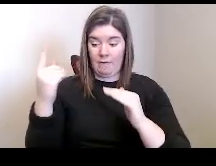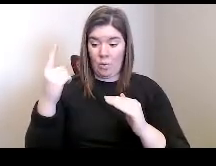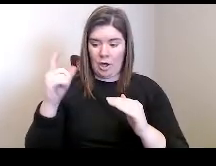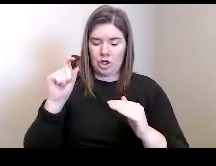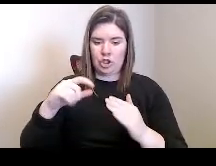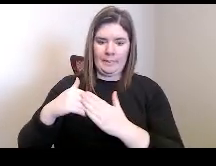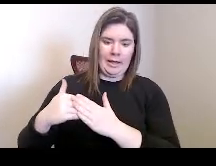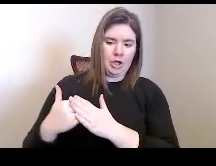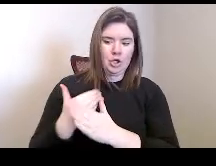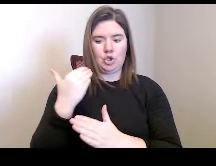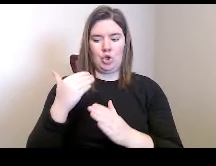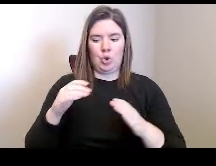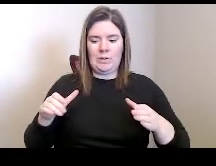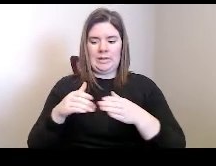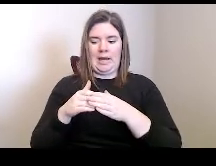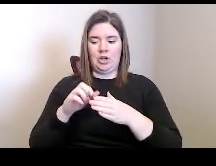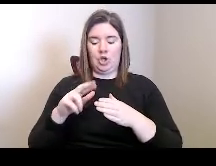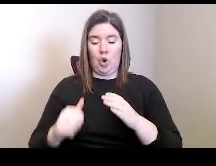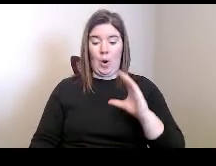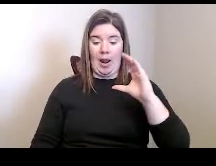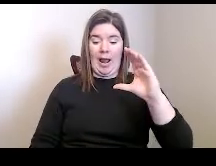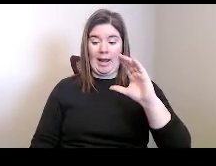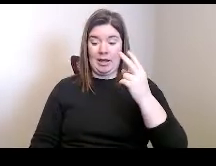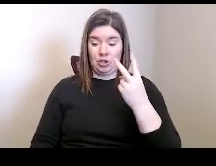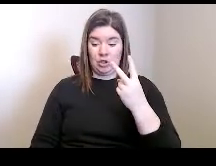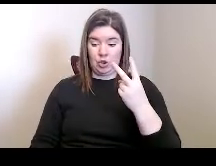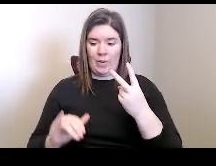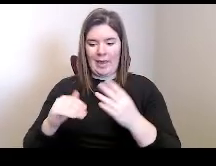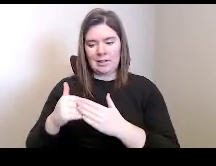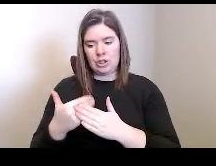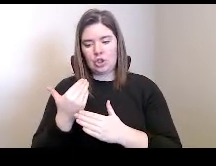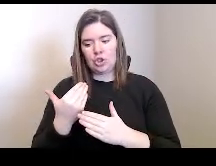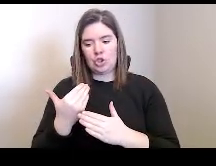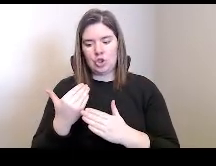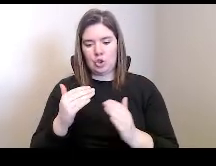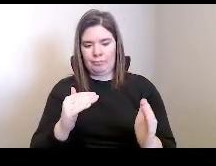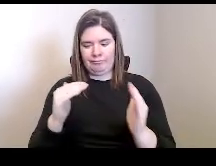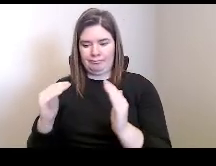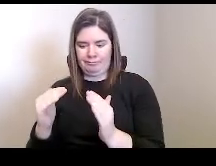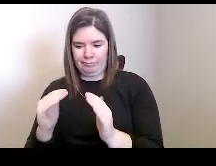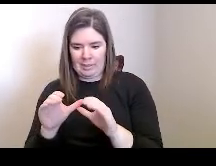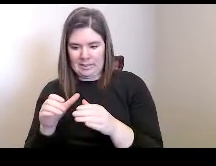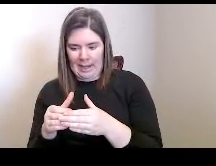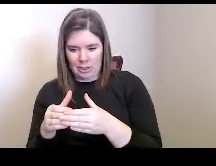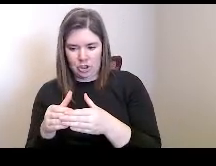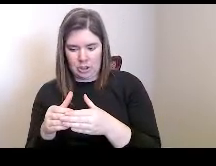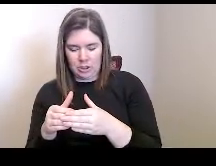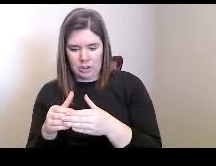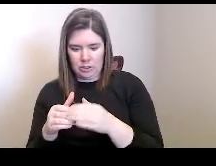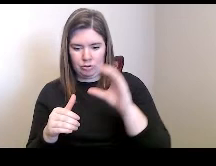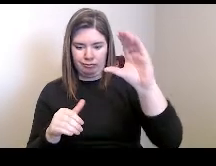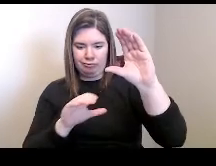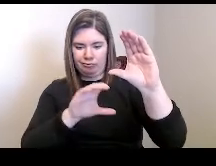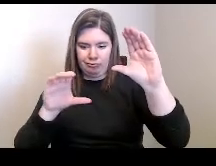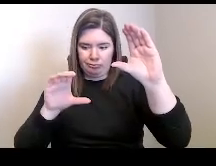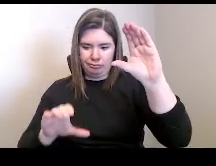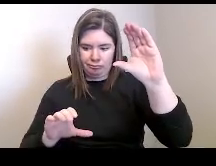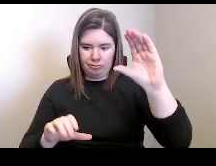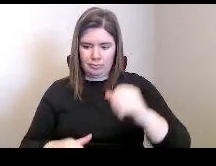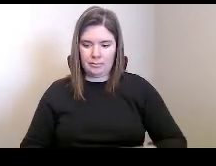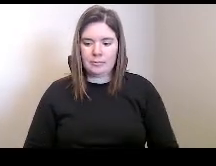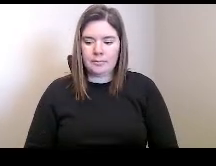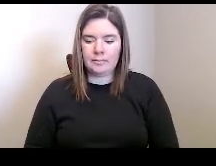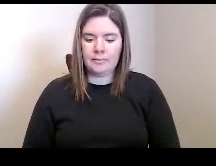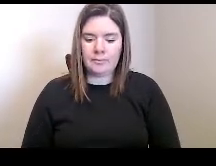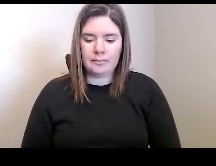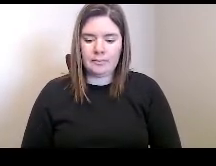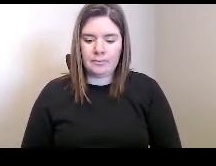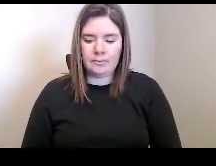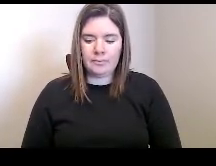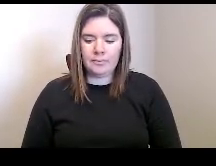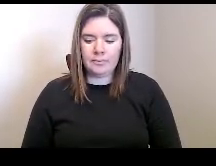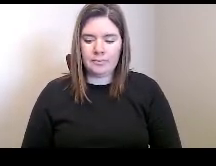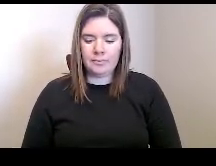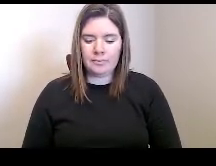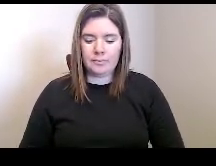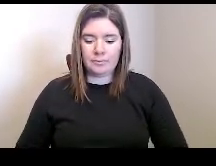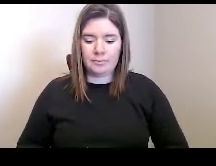or heading level 2, which would be a new section falling under heading level 1.